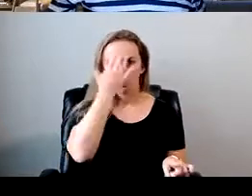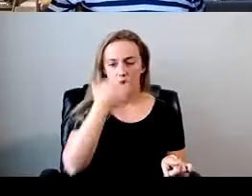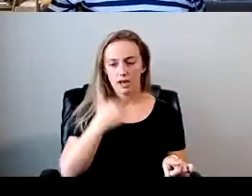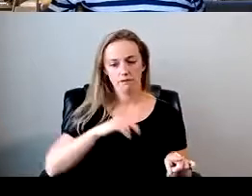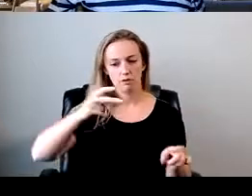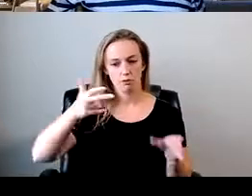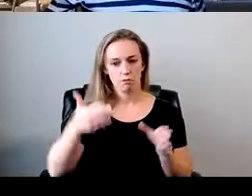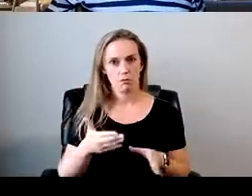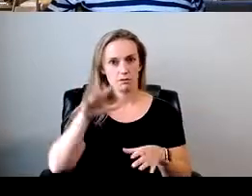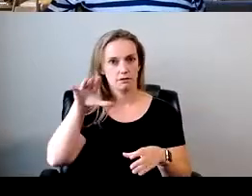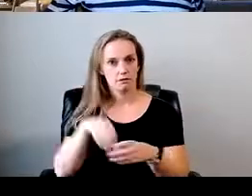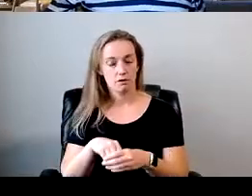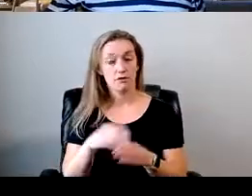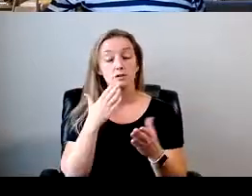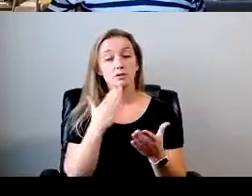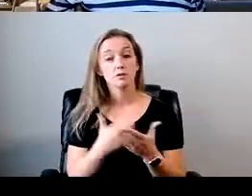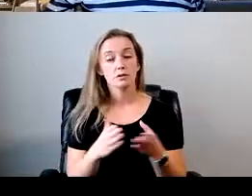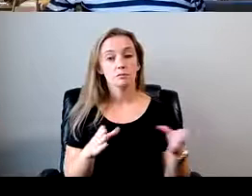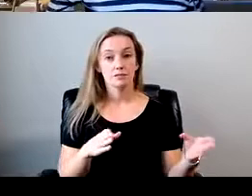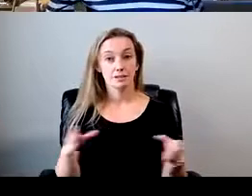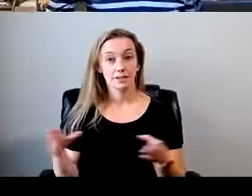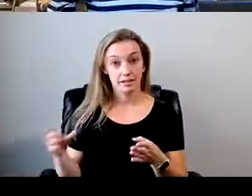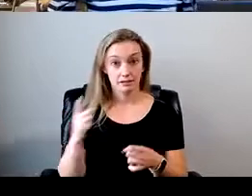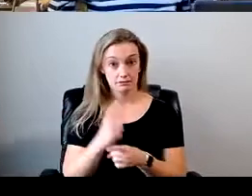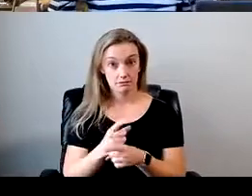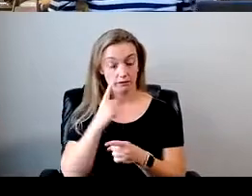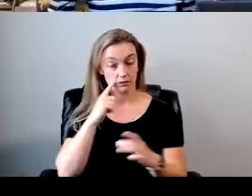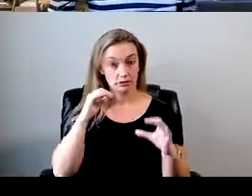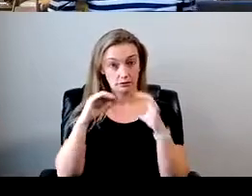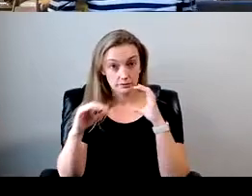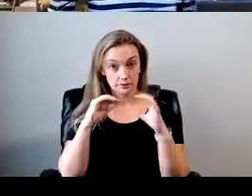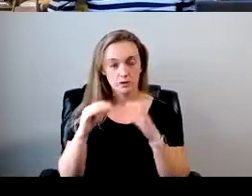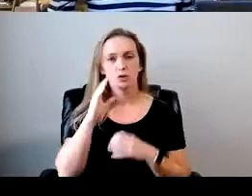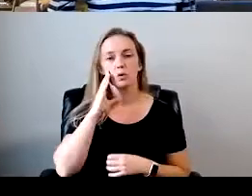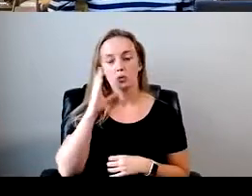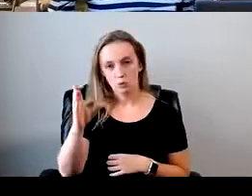So a good plan, right, for communication will ultimately do a better result again.